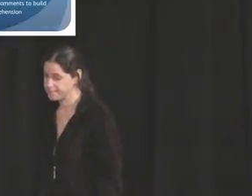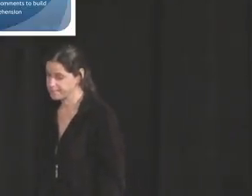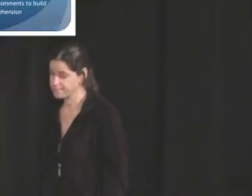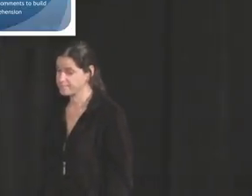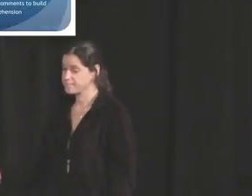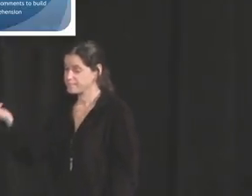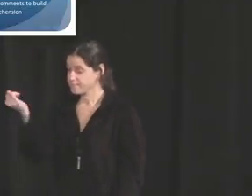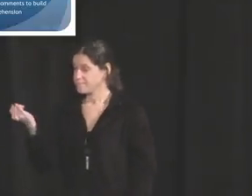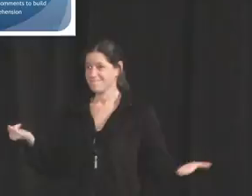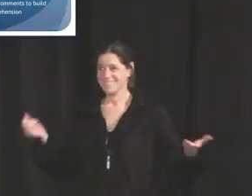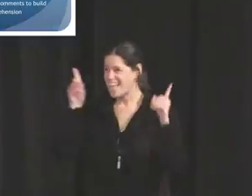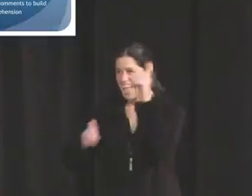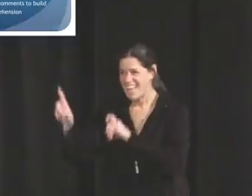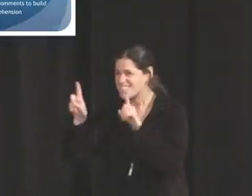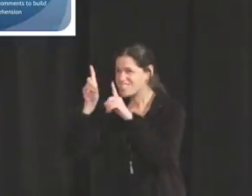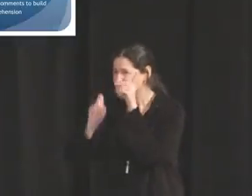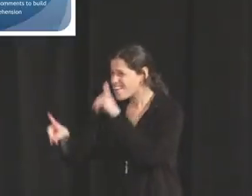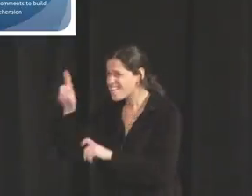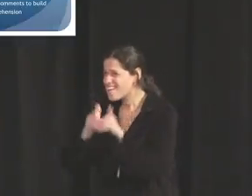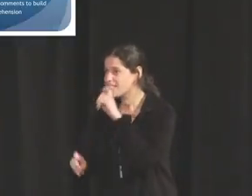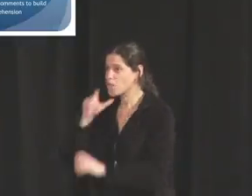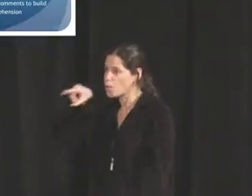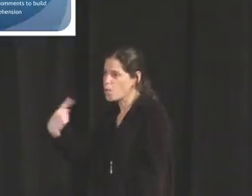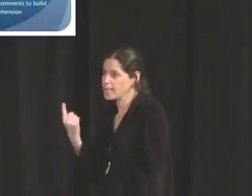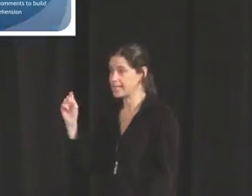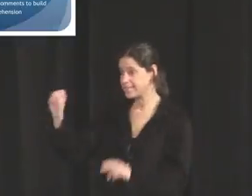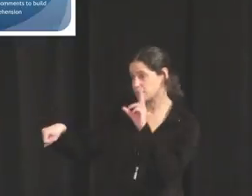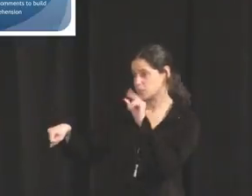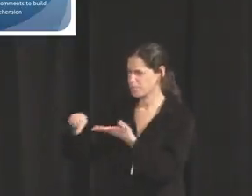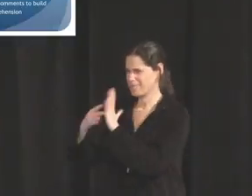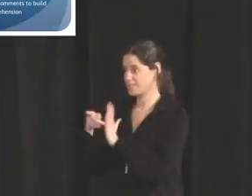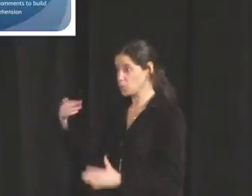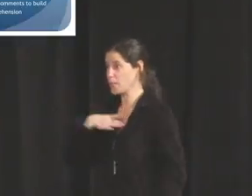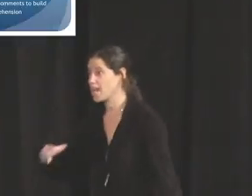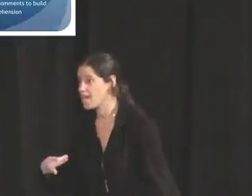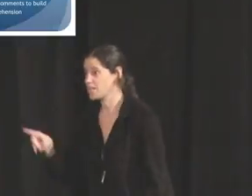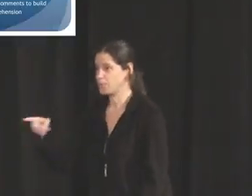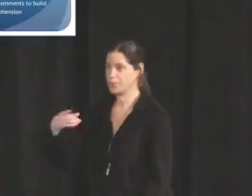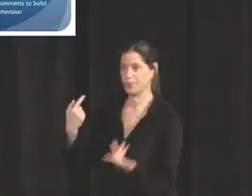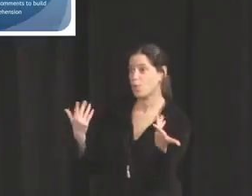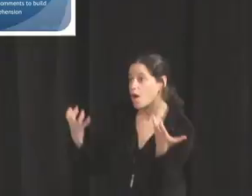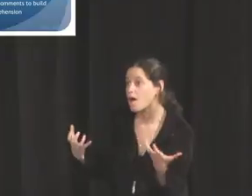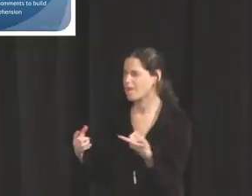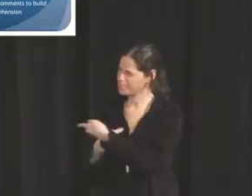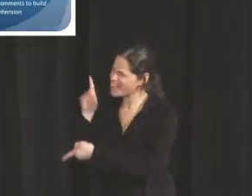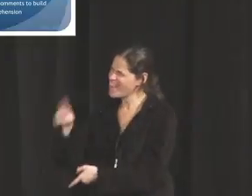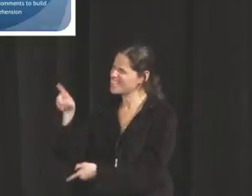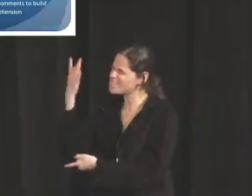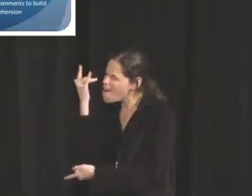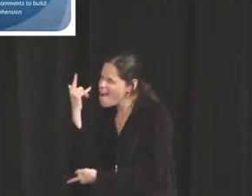to their real life experiences. Ask questions. WH questions.